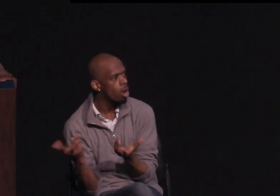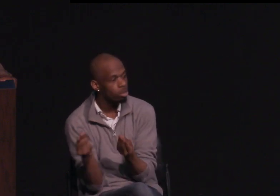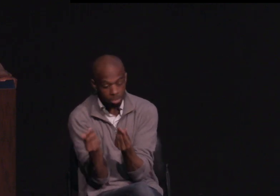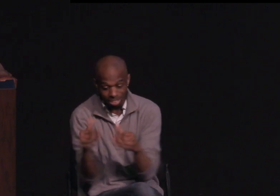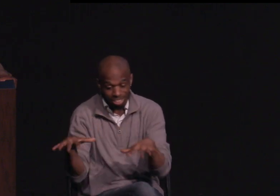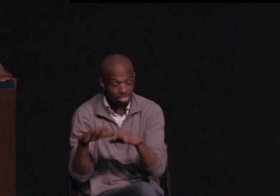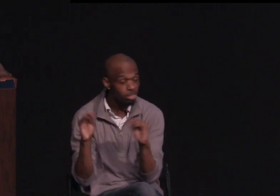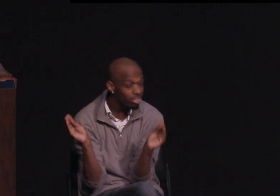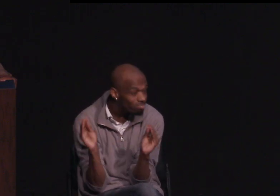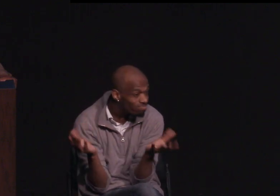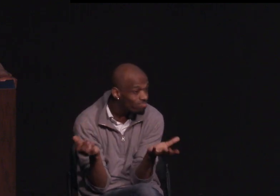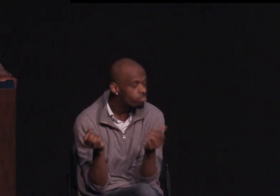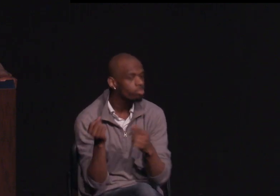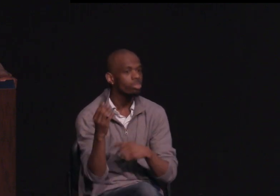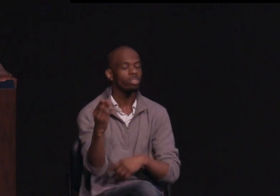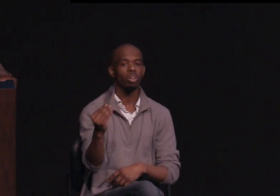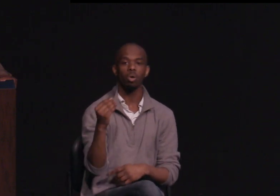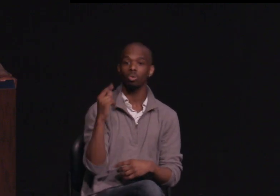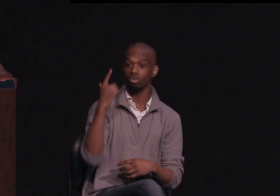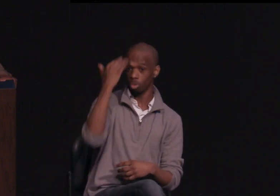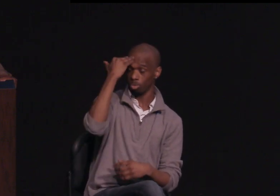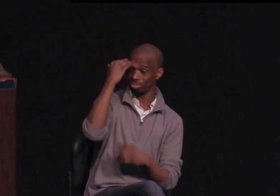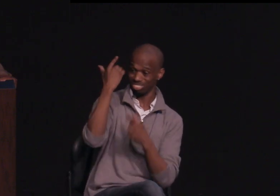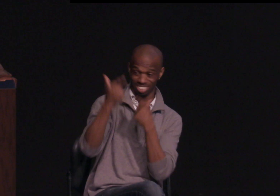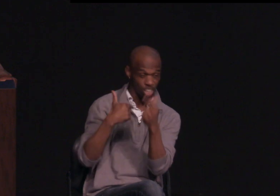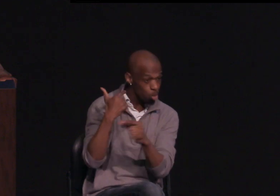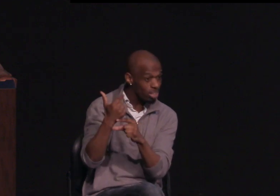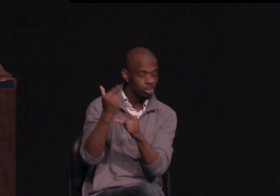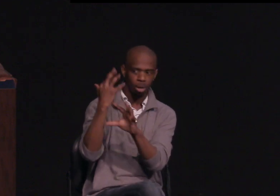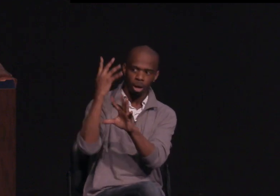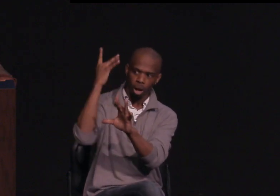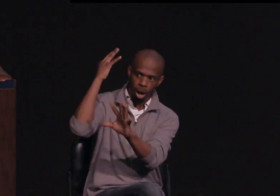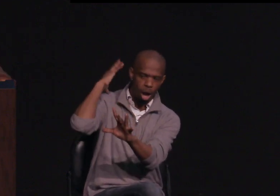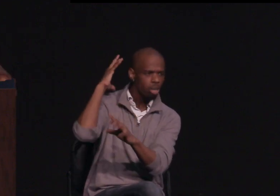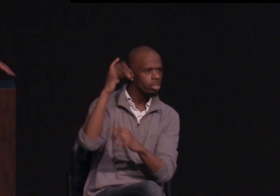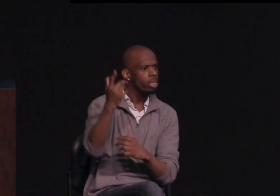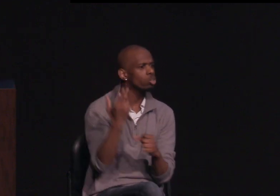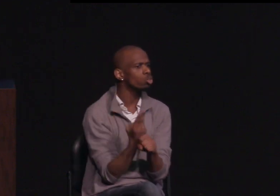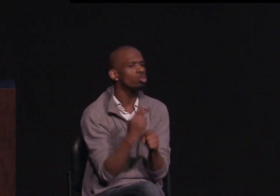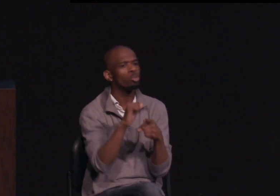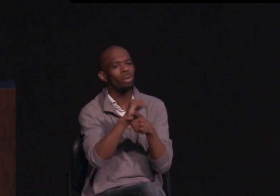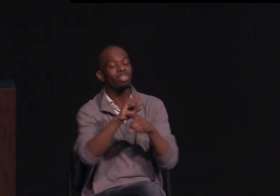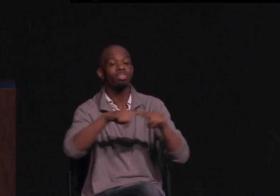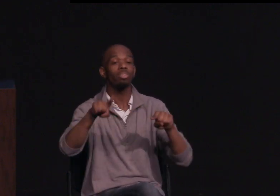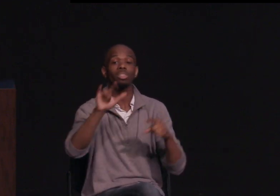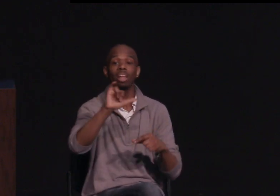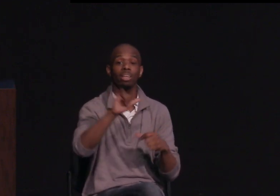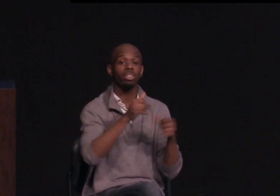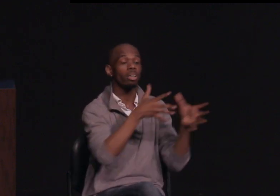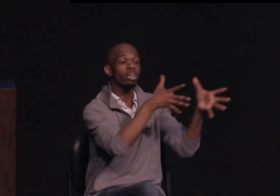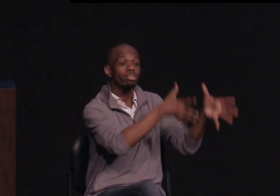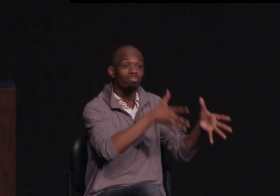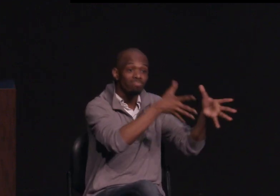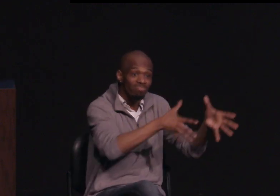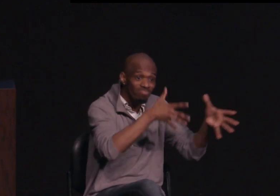ago among many elders, of canning, pickling, preserving, fermenting, you know, taking all these foods that were often a part of the